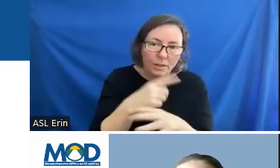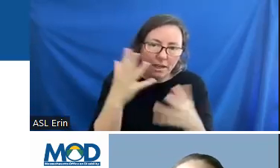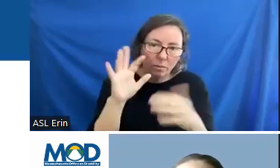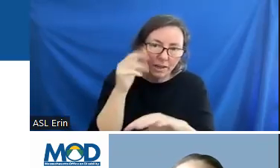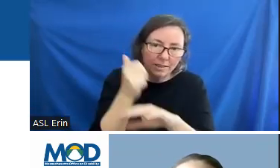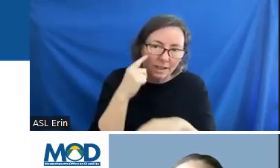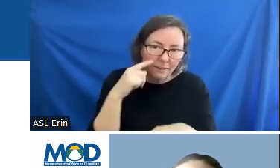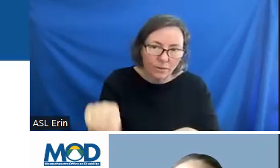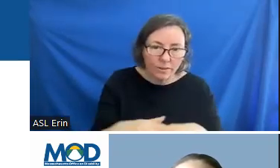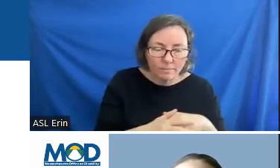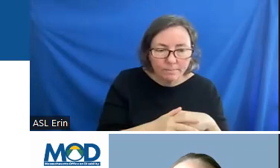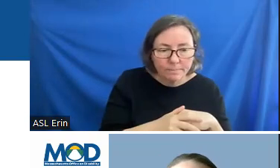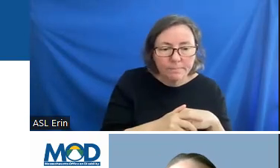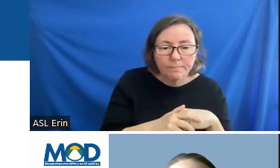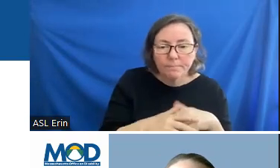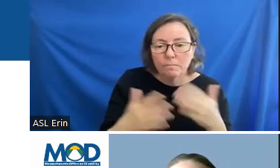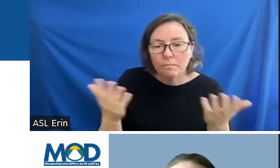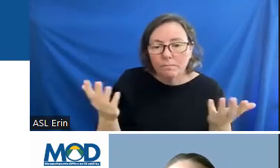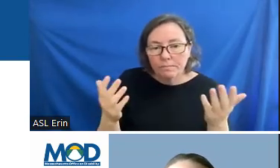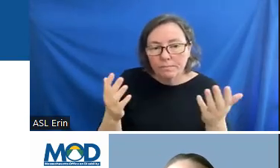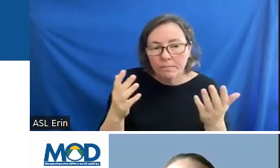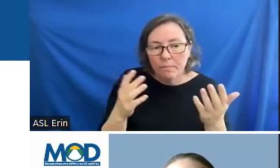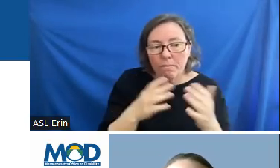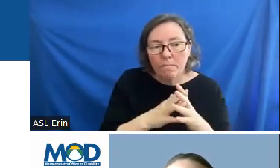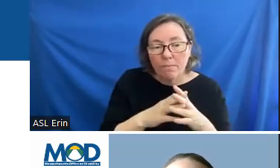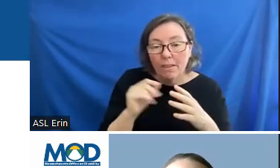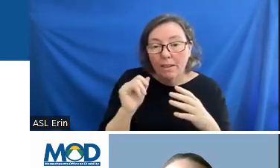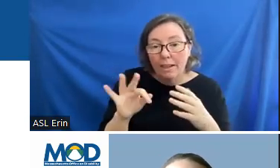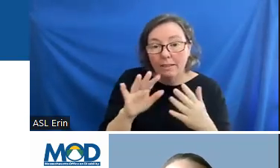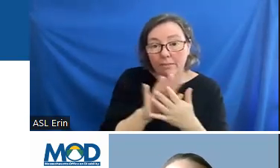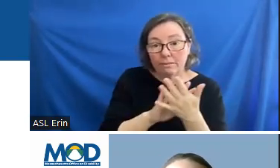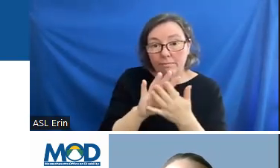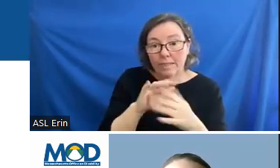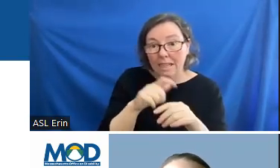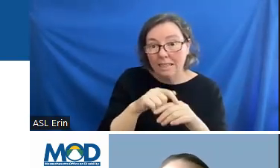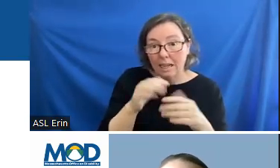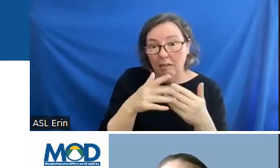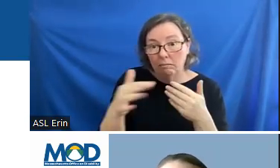when you're granting these indefinite requests, you want to really use your